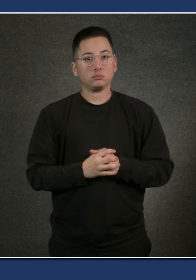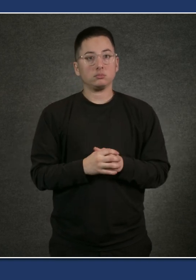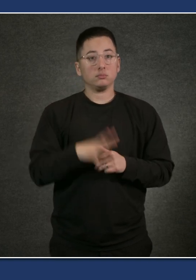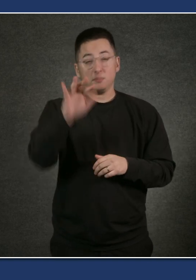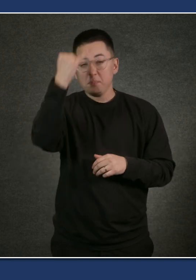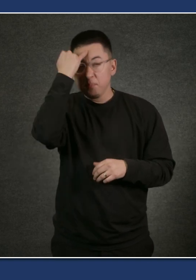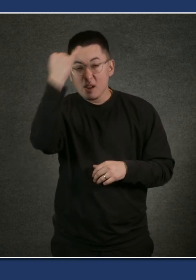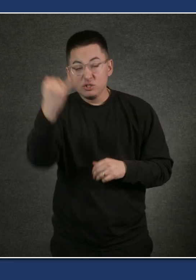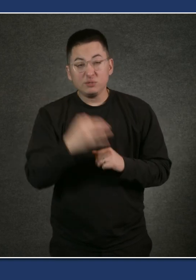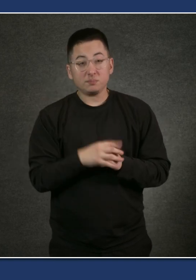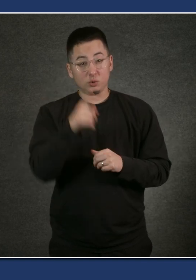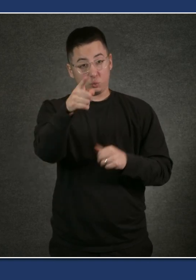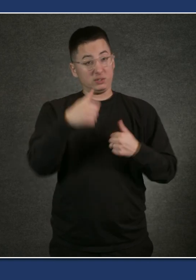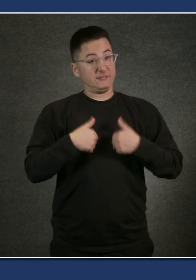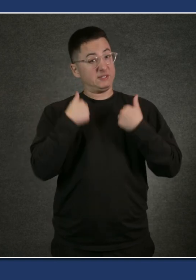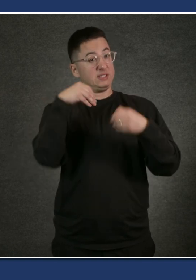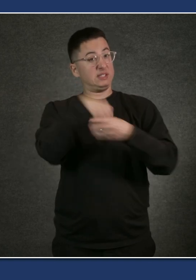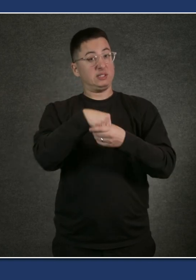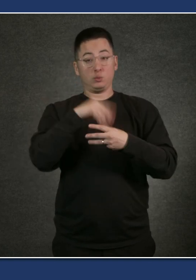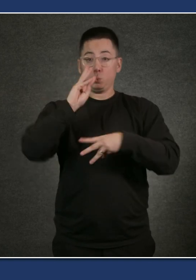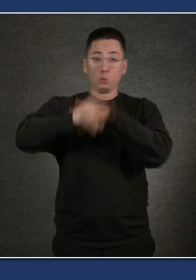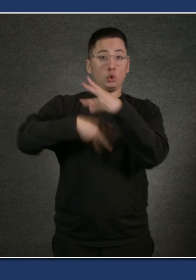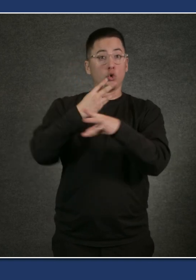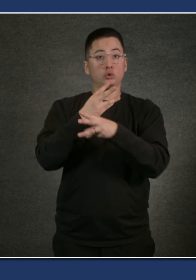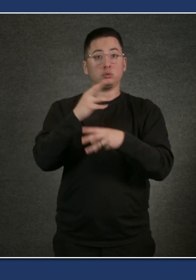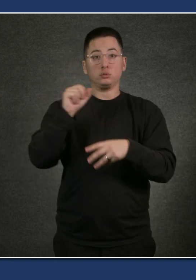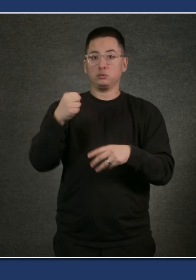Now imagine living in the world's wealthiest,